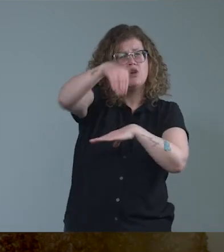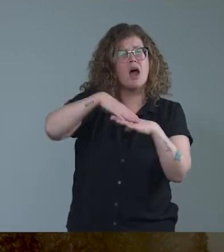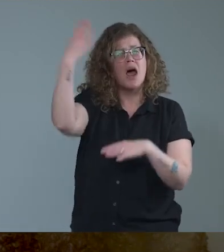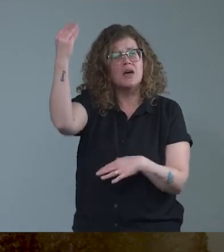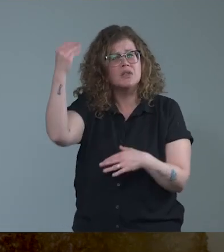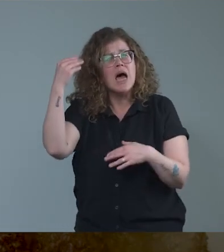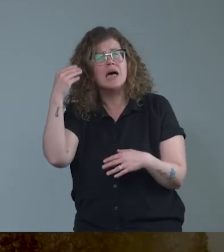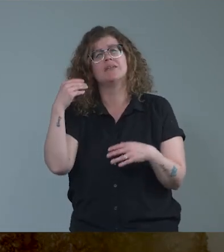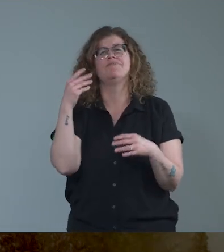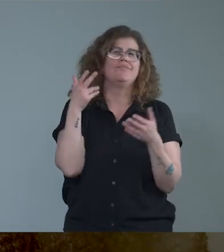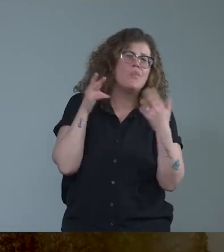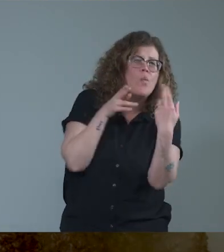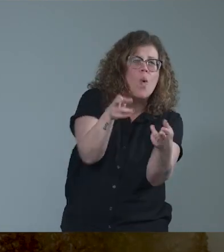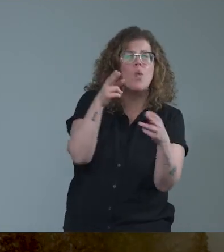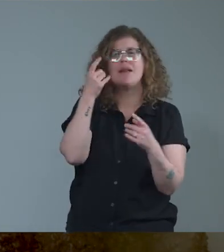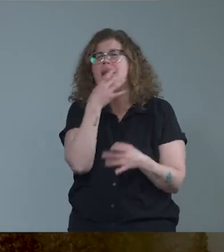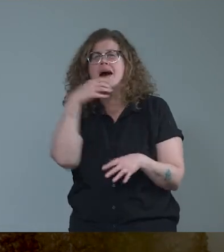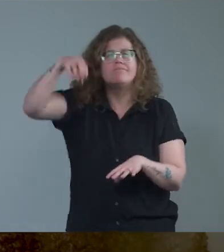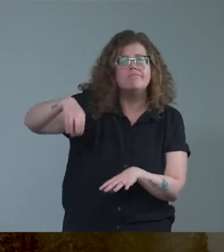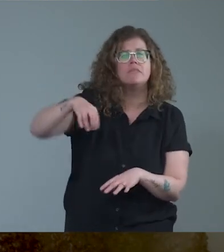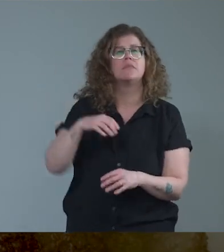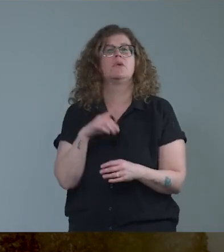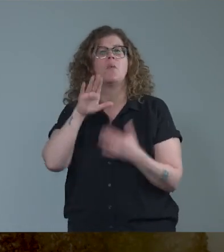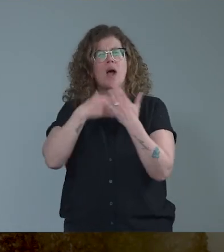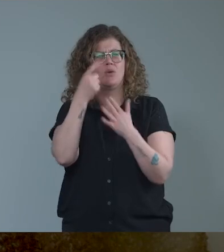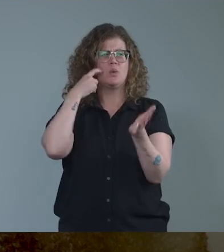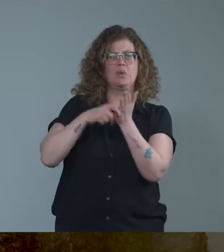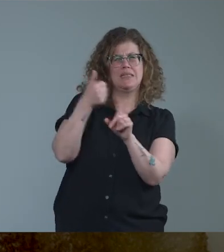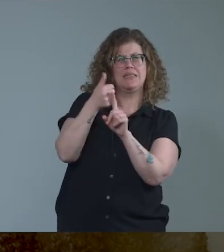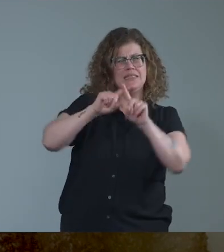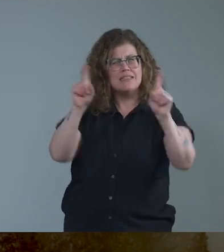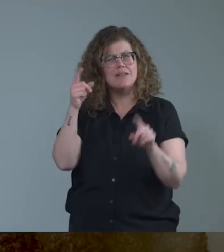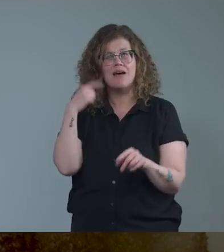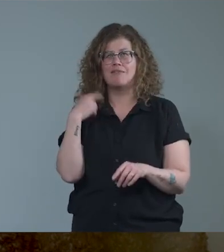is a brilliant question. You want to put in a piece, but you see a catch basin. If there's a catch basin, there's a lot of